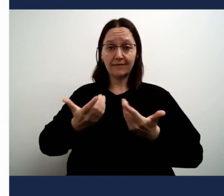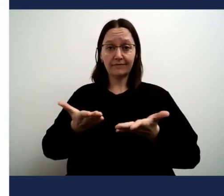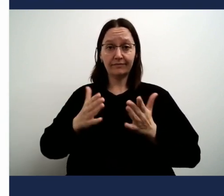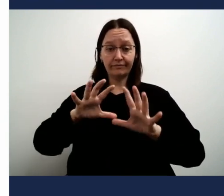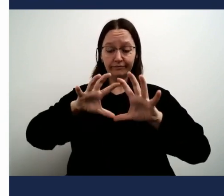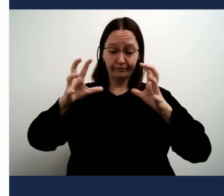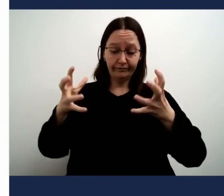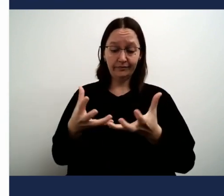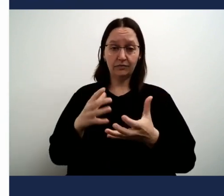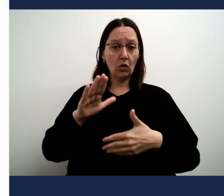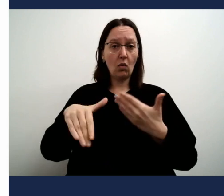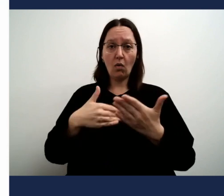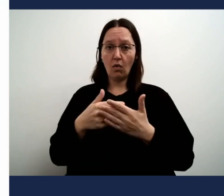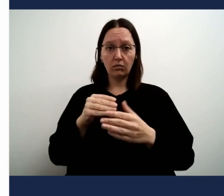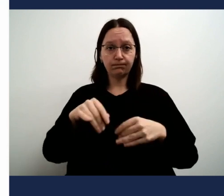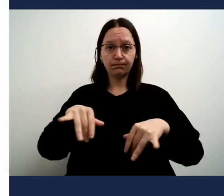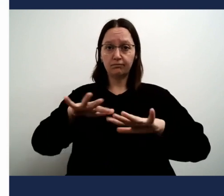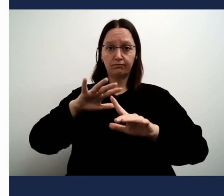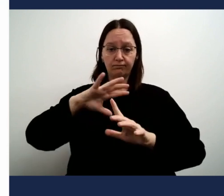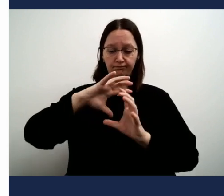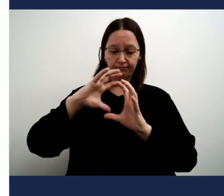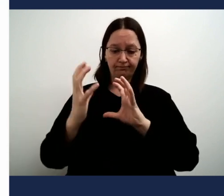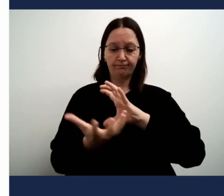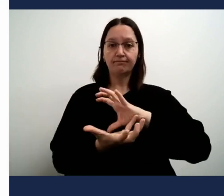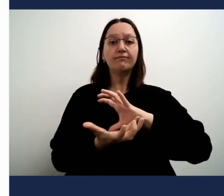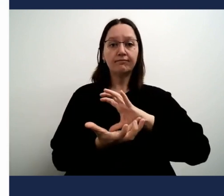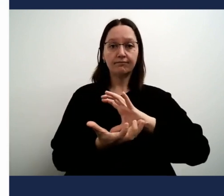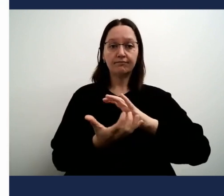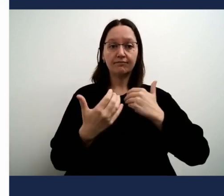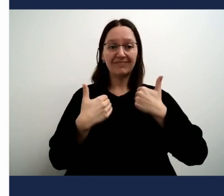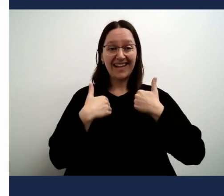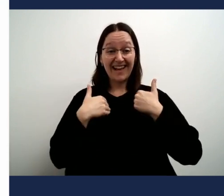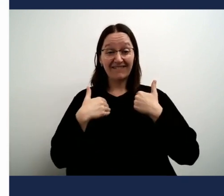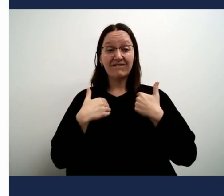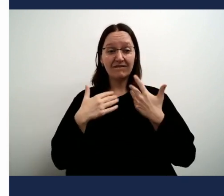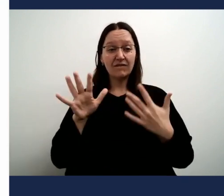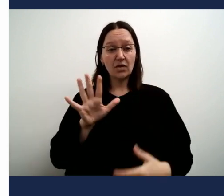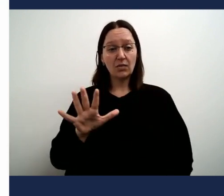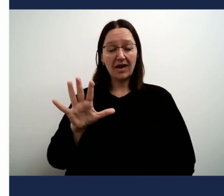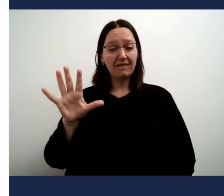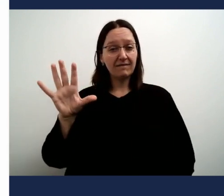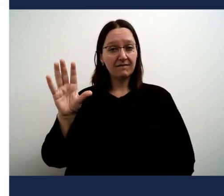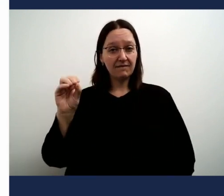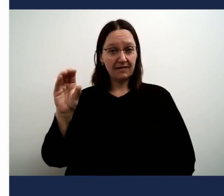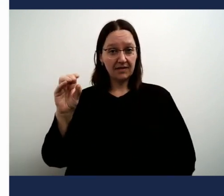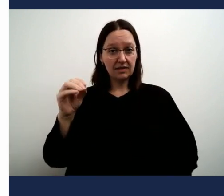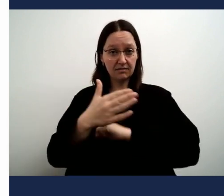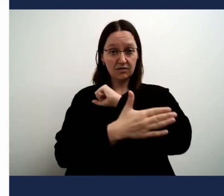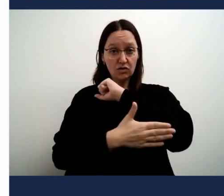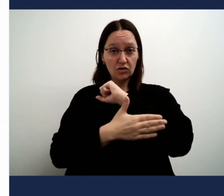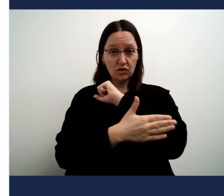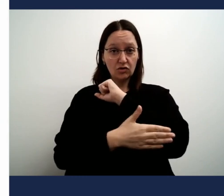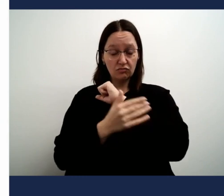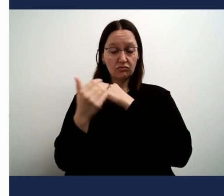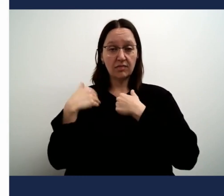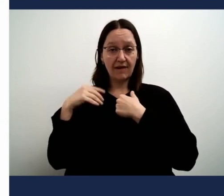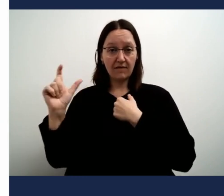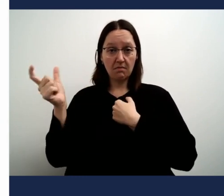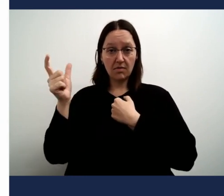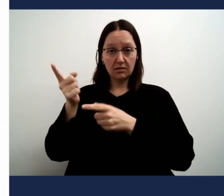American Muslim, and leads educational seminars for public institutions on developing cultural competence with the